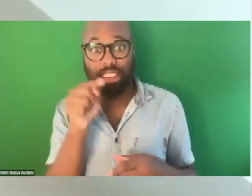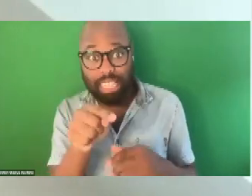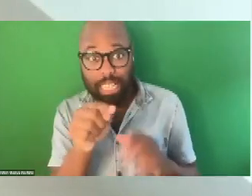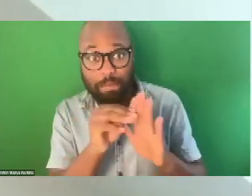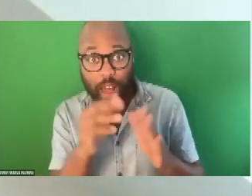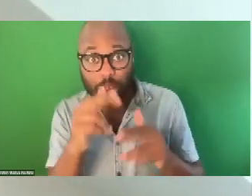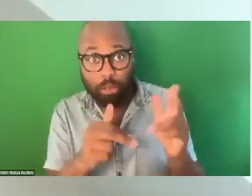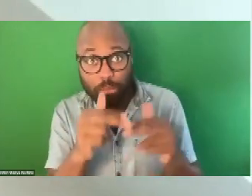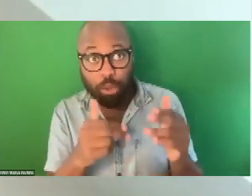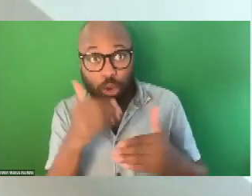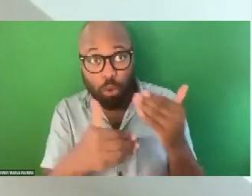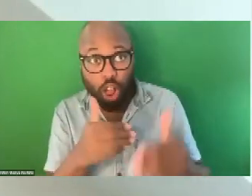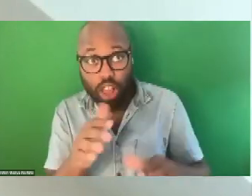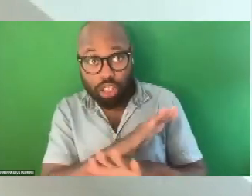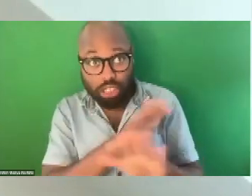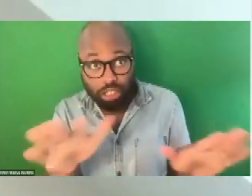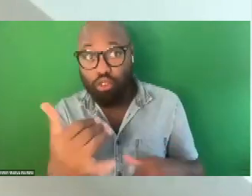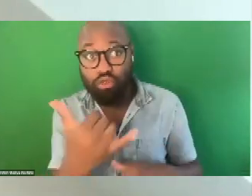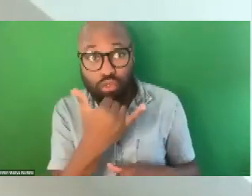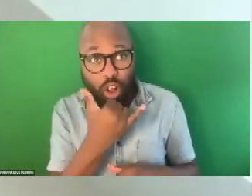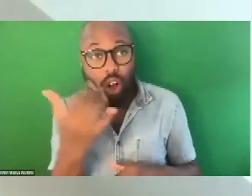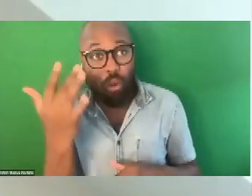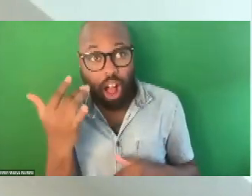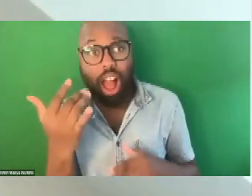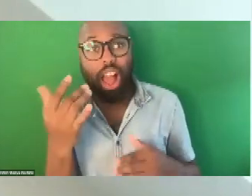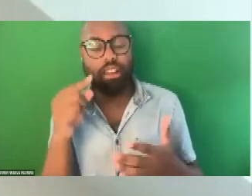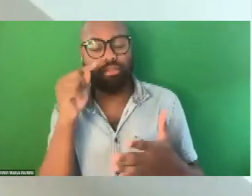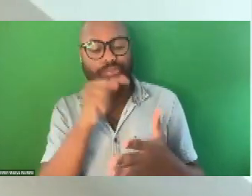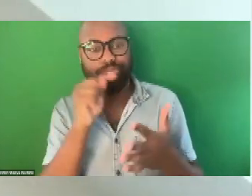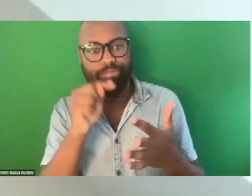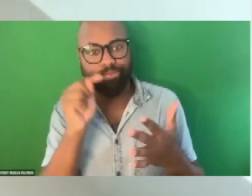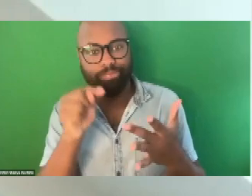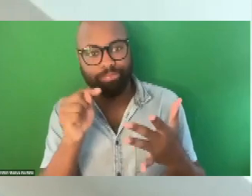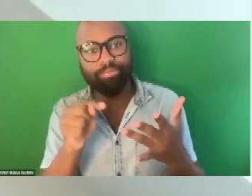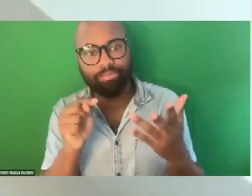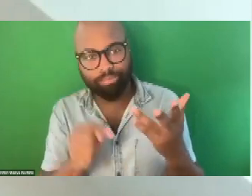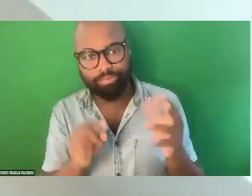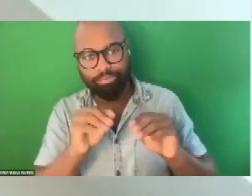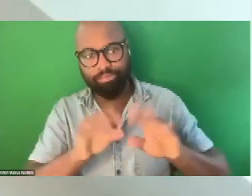is wrong because of reasons AB and C. And we think you should modify it